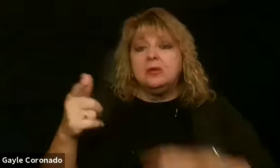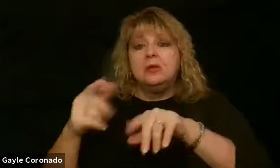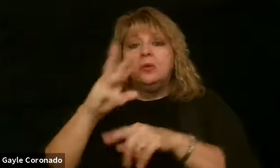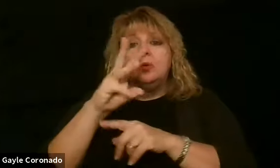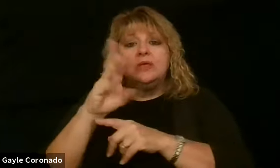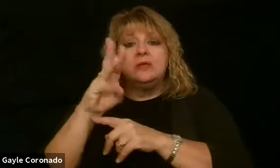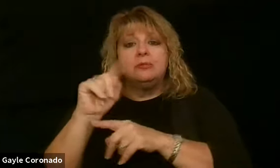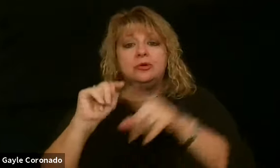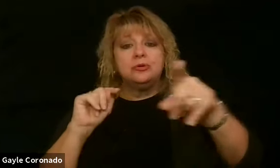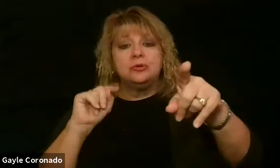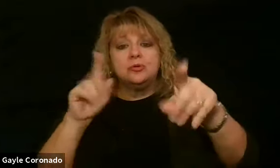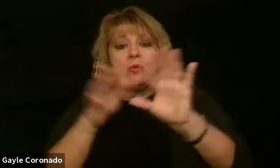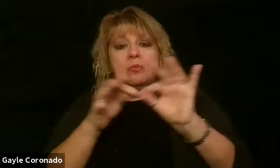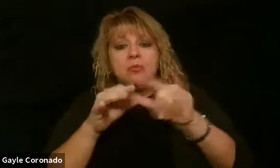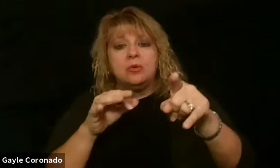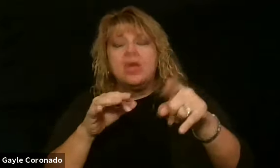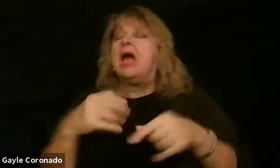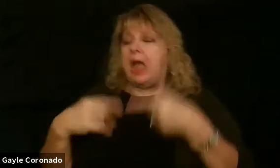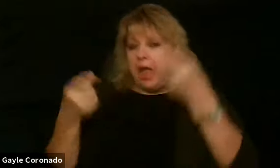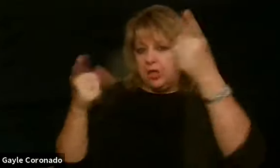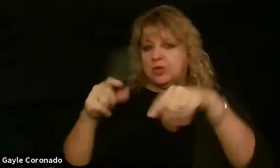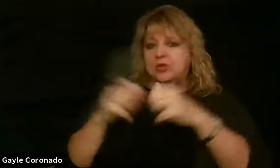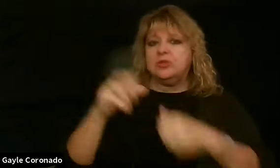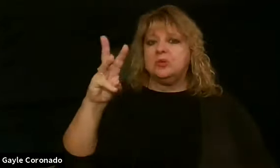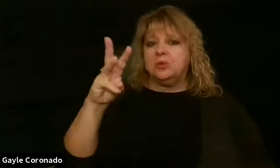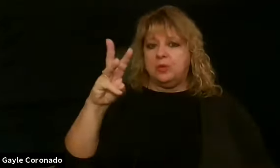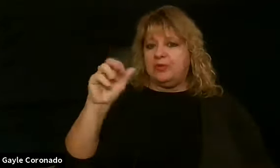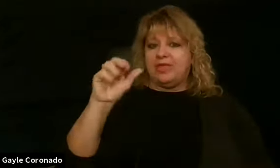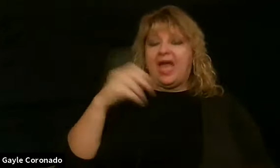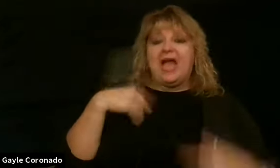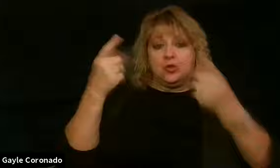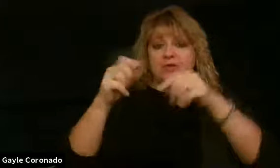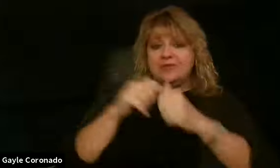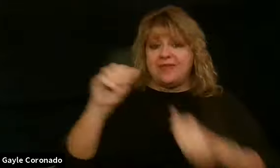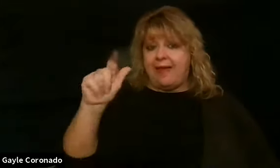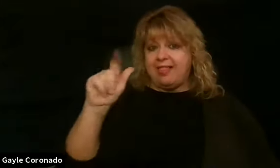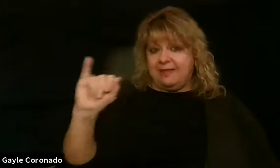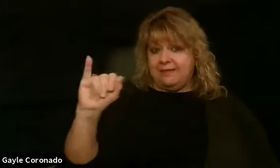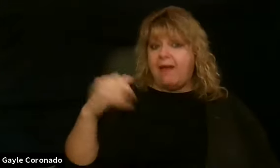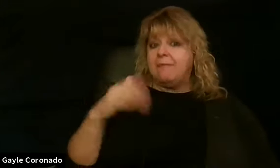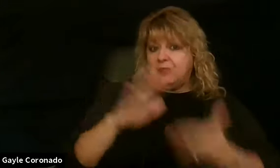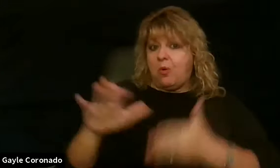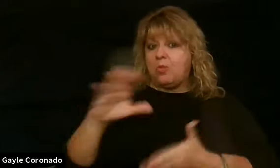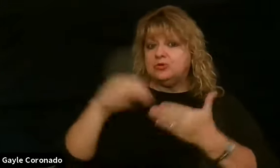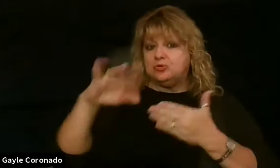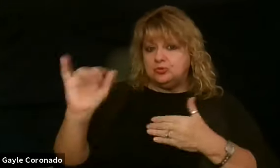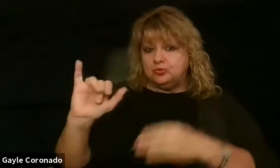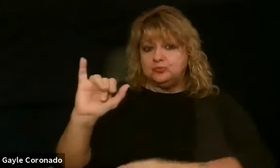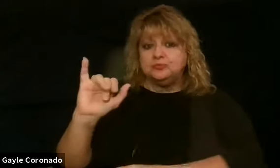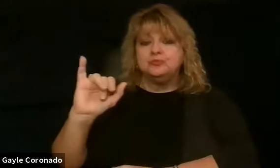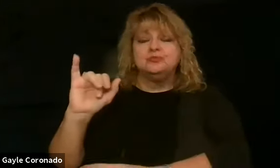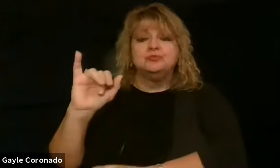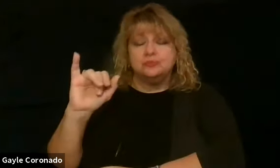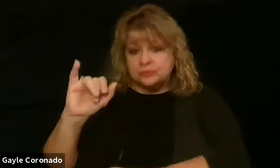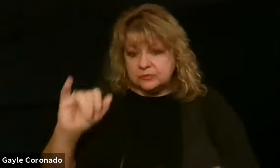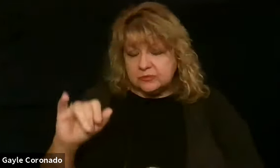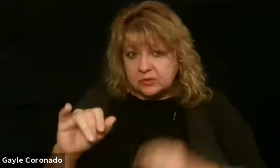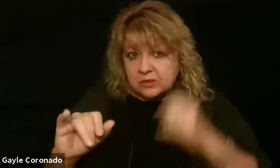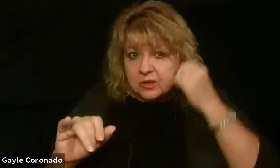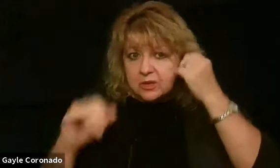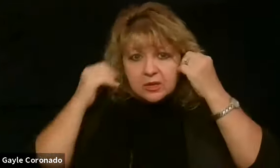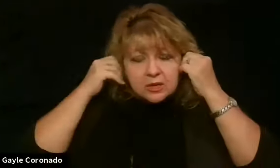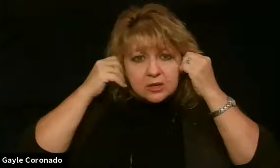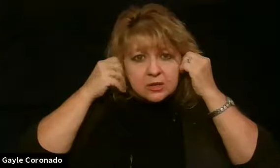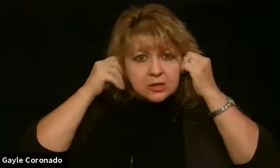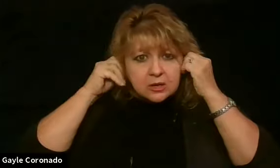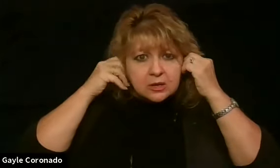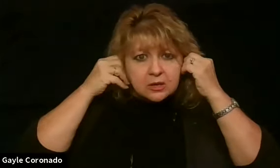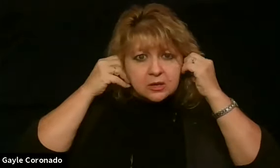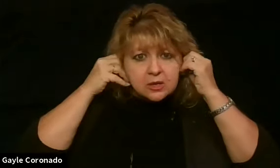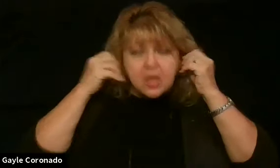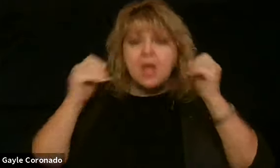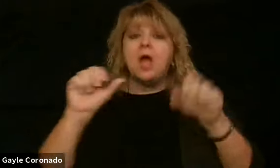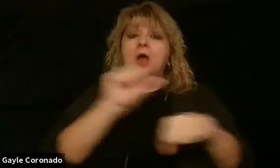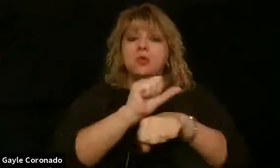So I agree with Ali, I'm also a college student, I'm, I'm working on getting my high school diploma. Also my certification in business and management.